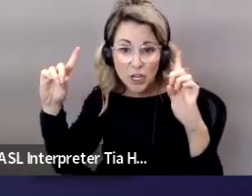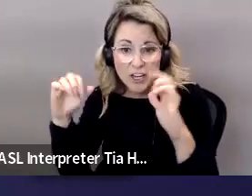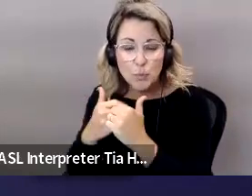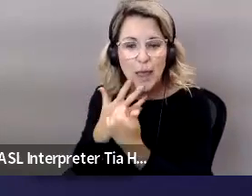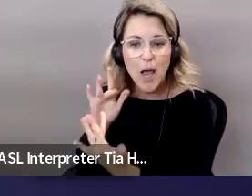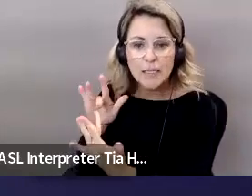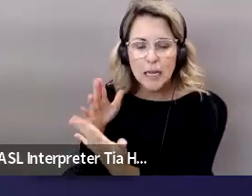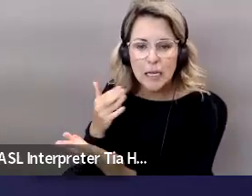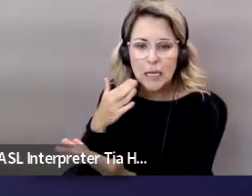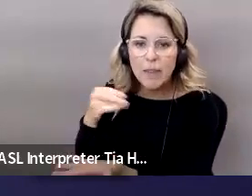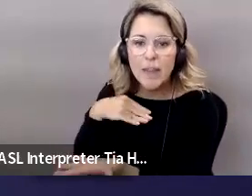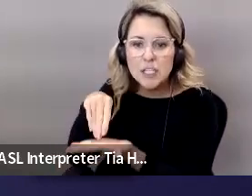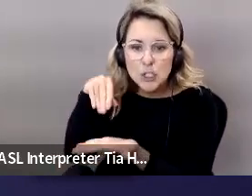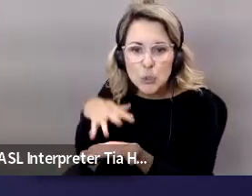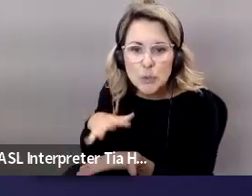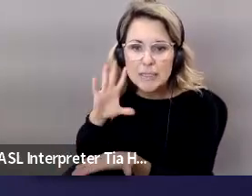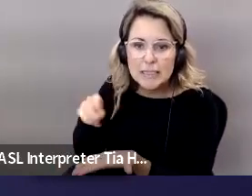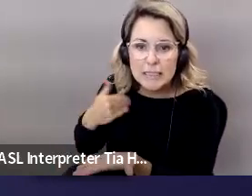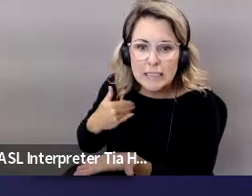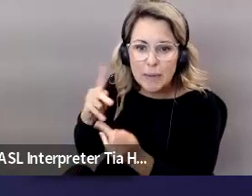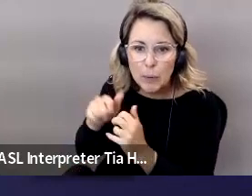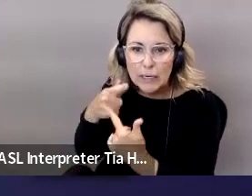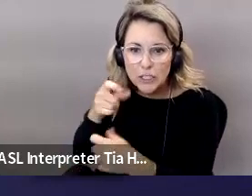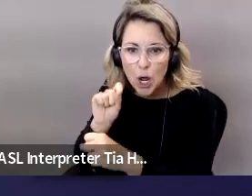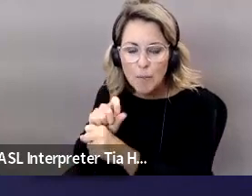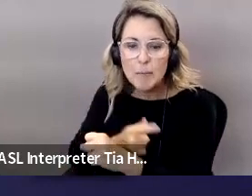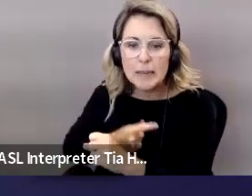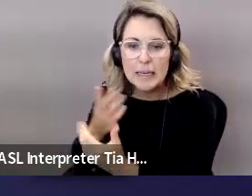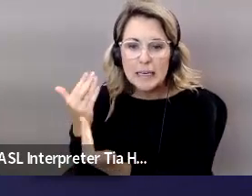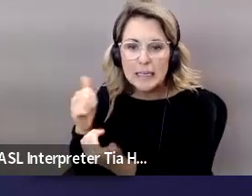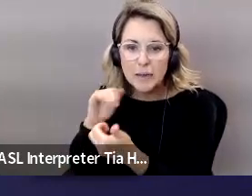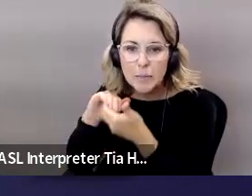So, oftentimes your partners are helping you get that very specific data. Dr. Bower: We have a